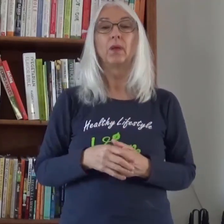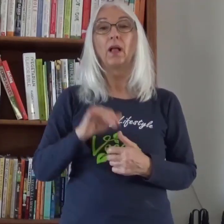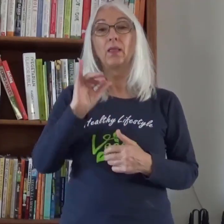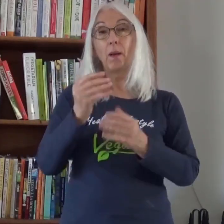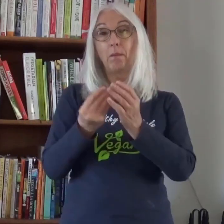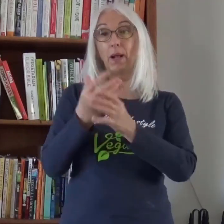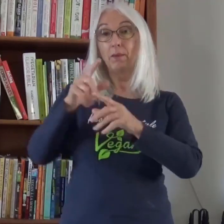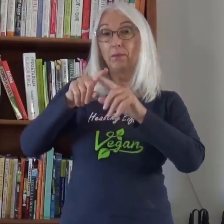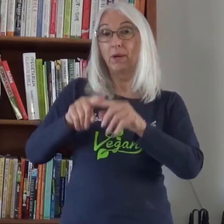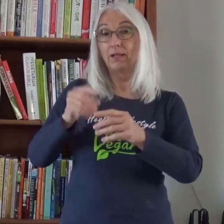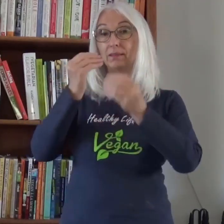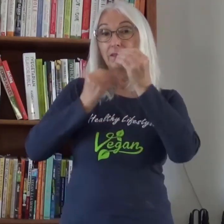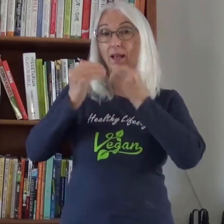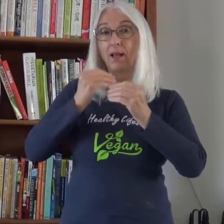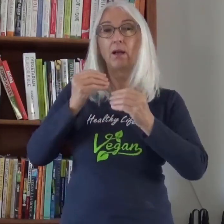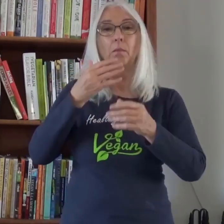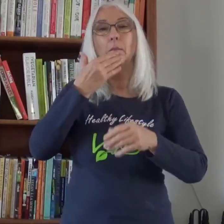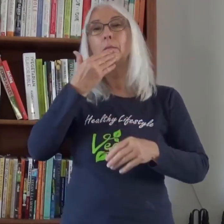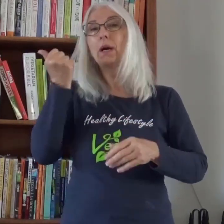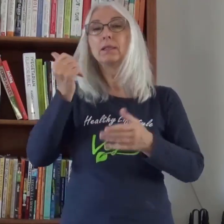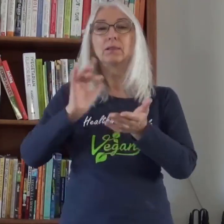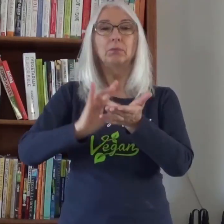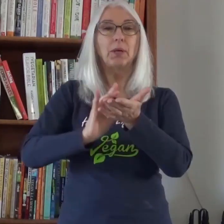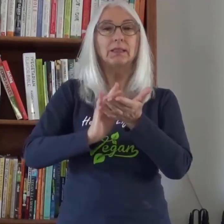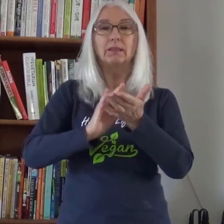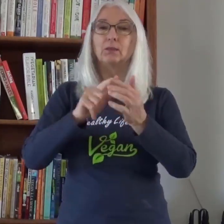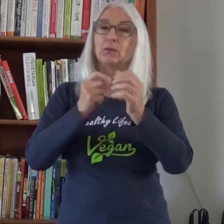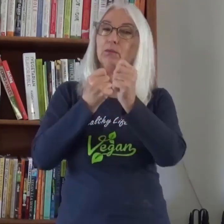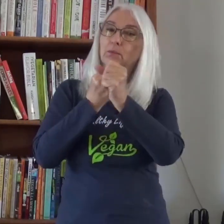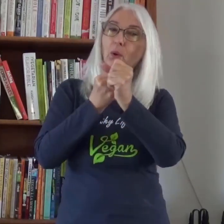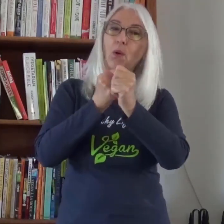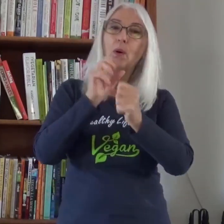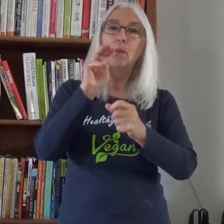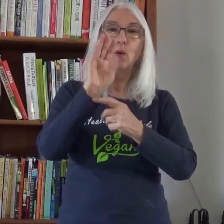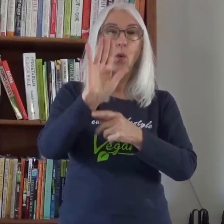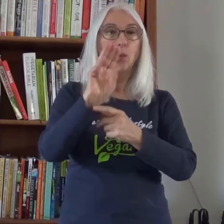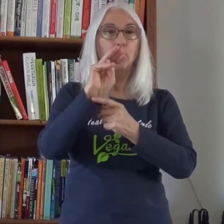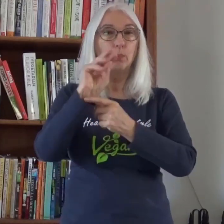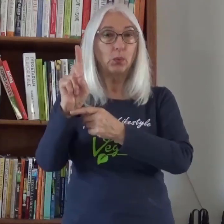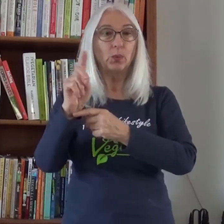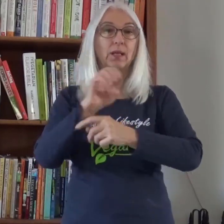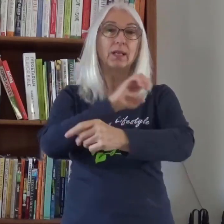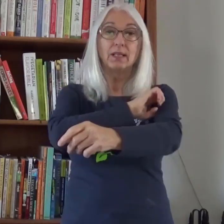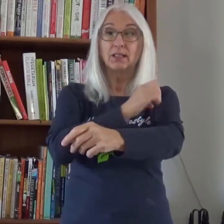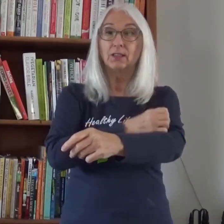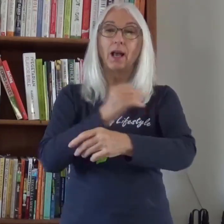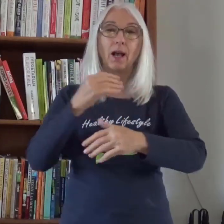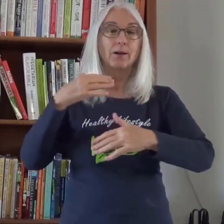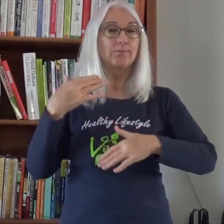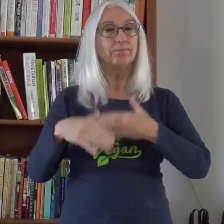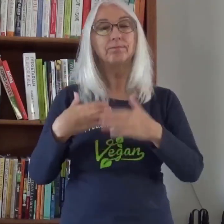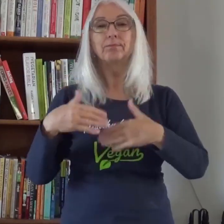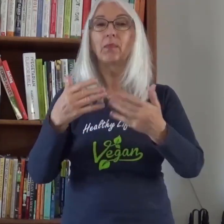The plant-based diet is the best prescription to boost your mood, energy, and productivity